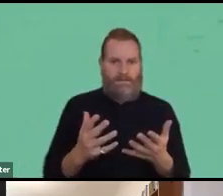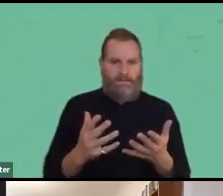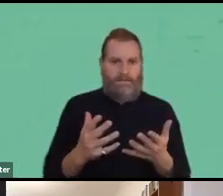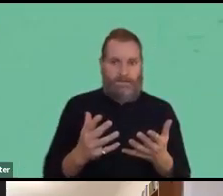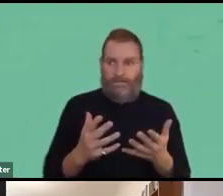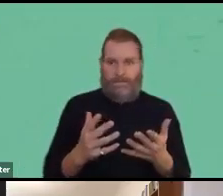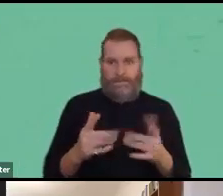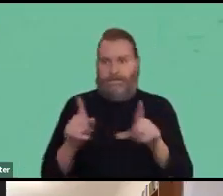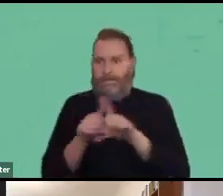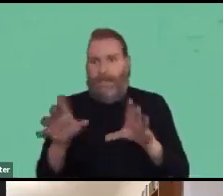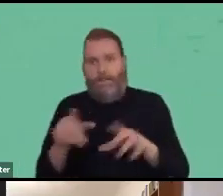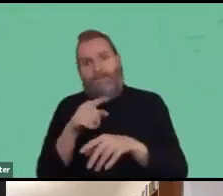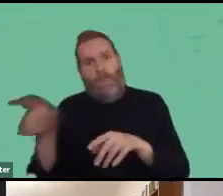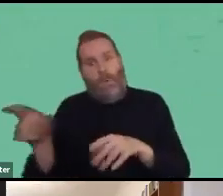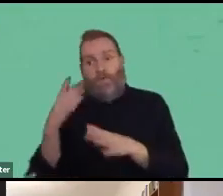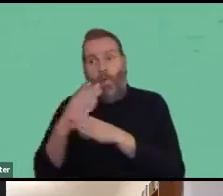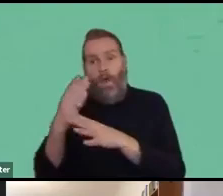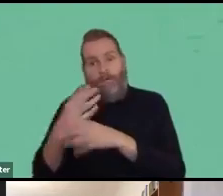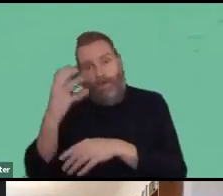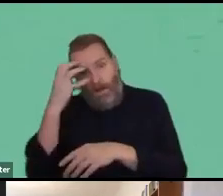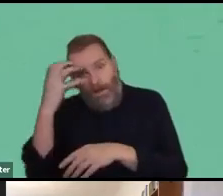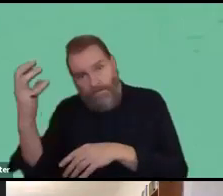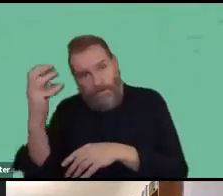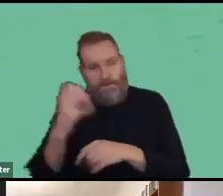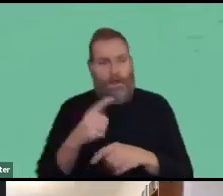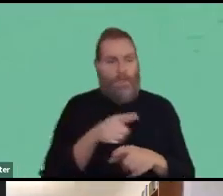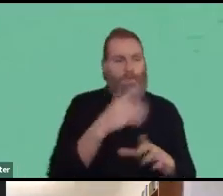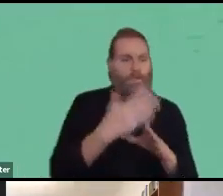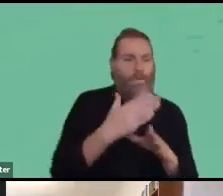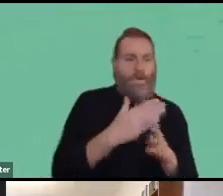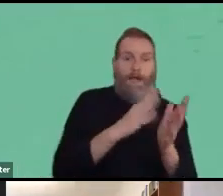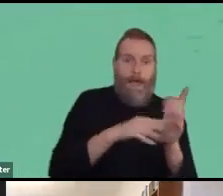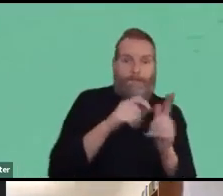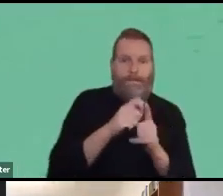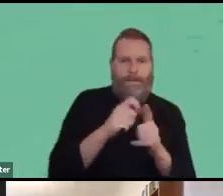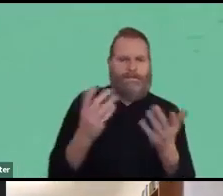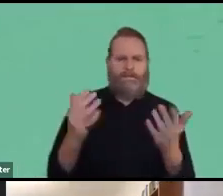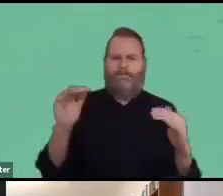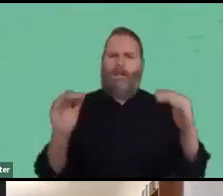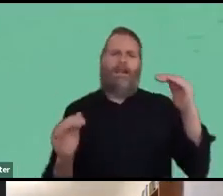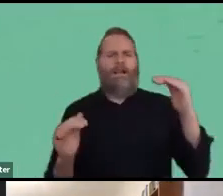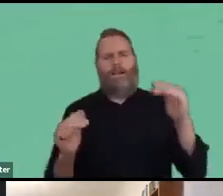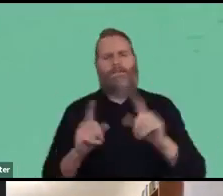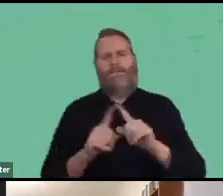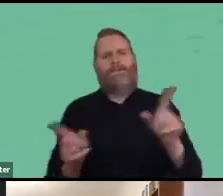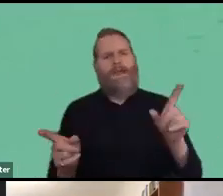level of um support and guidance offered to staff who who are also having to turn on our two points